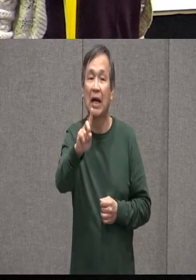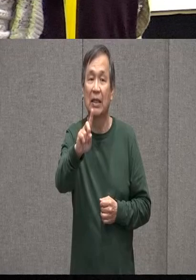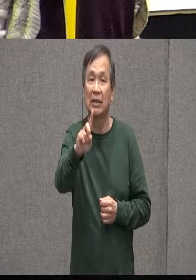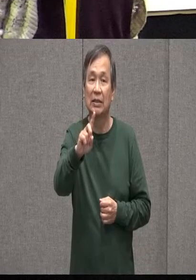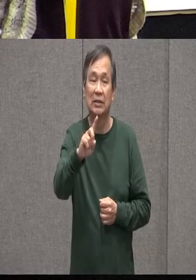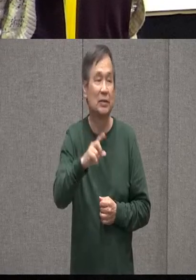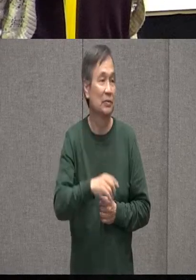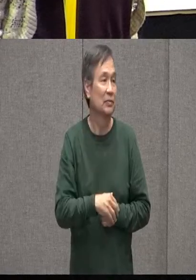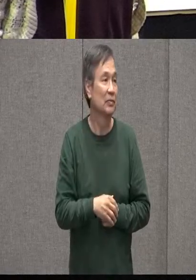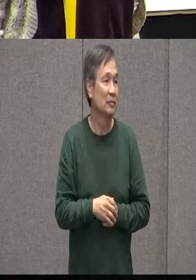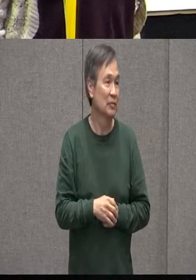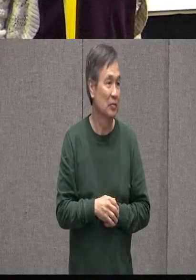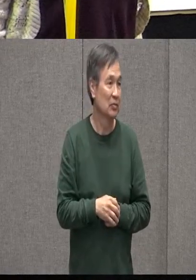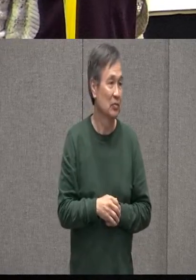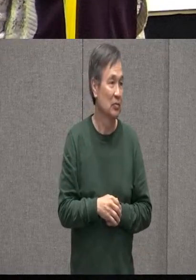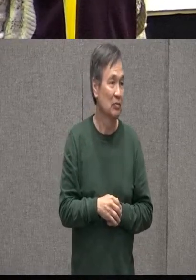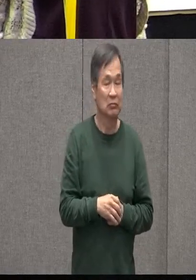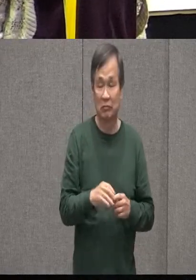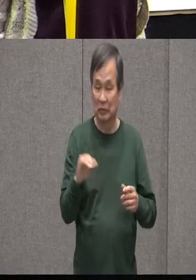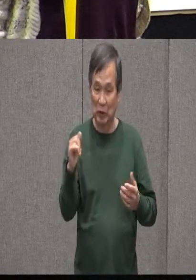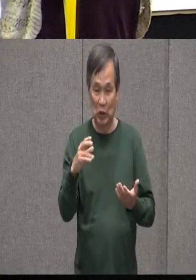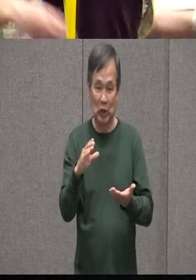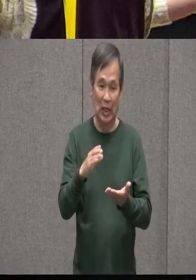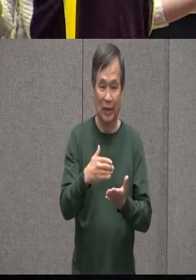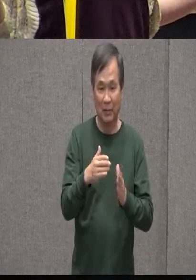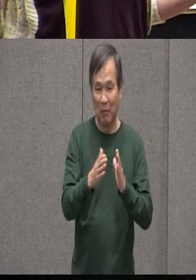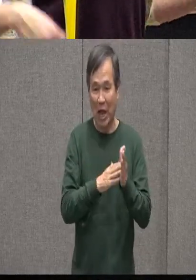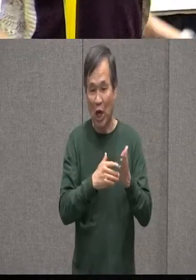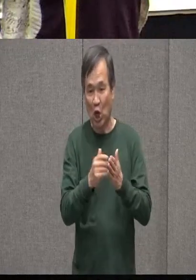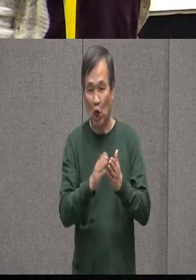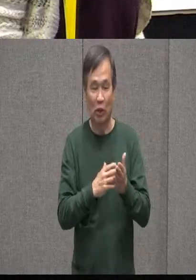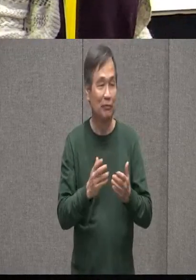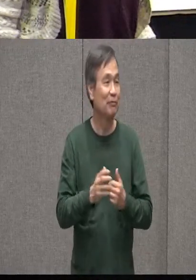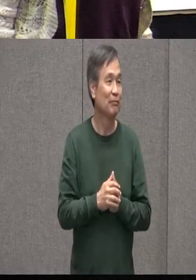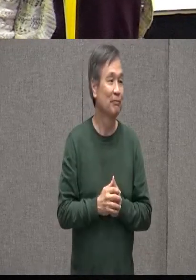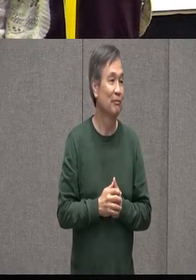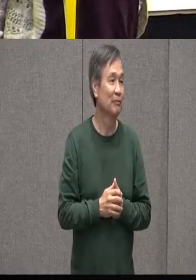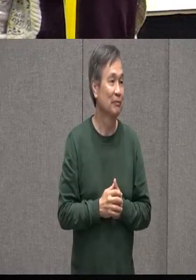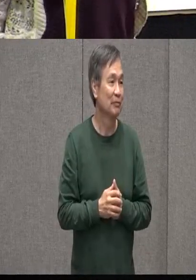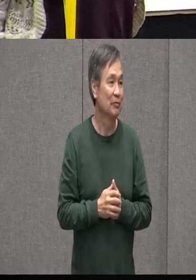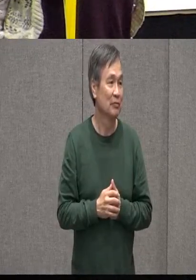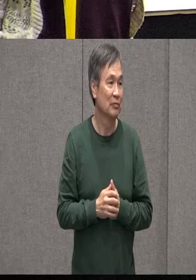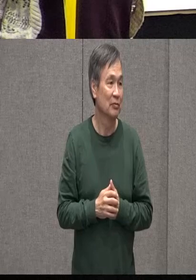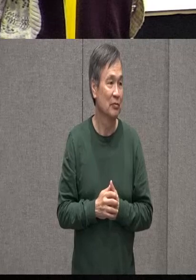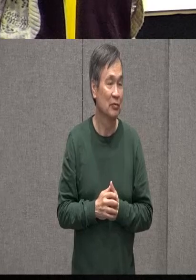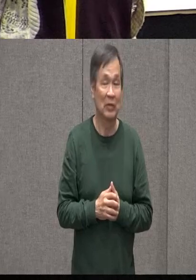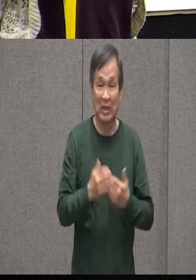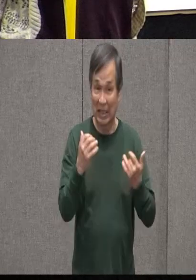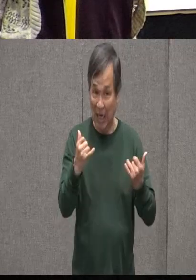It is, you just, like butter, like on toast. It looks very satisfying, I have to say. - Yeah, it's awesome. So then I'm gonna go with red.